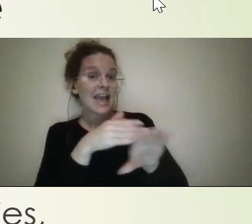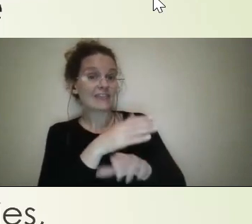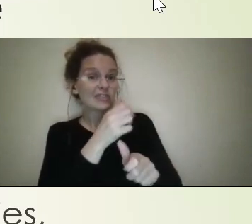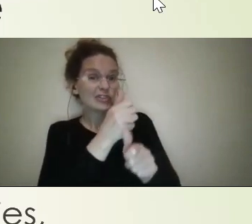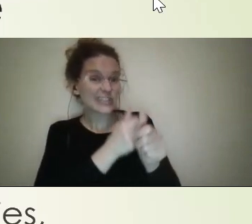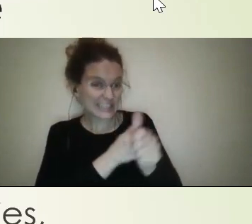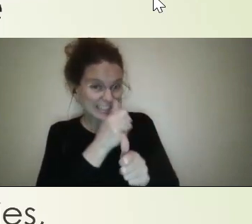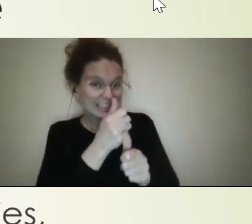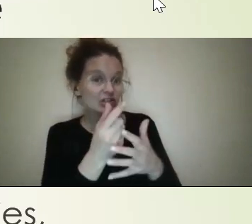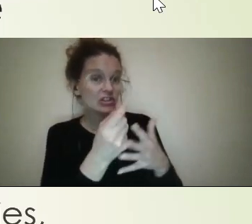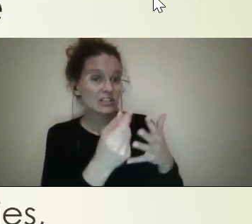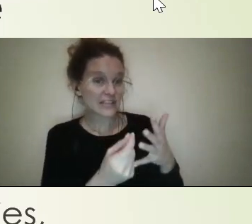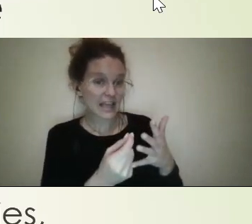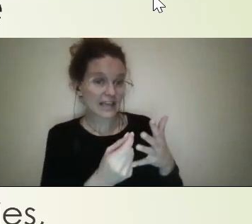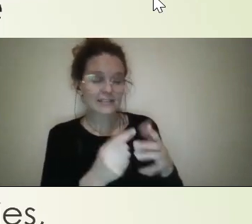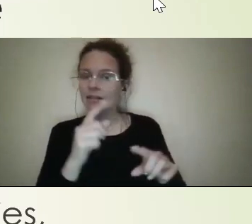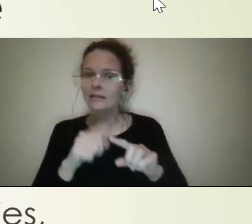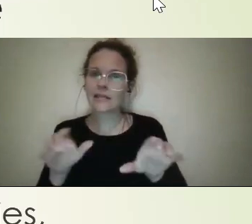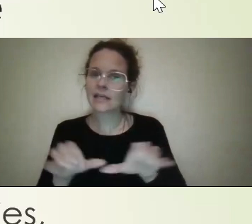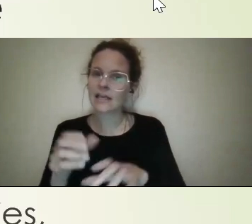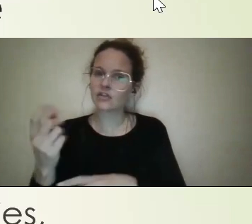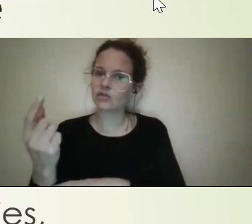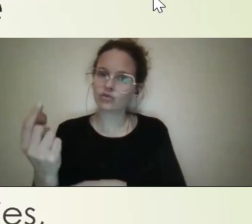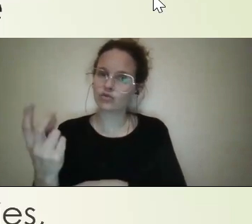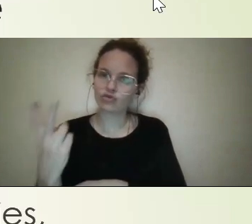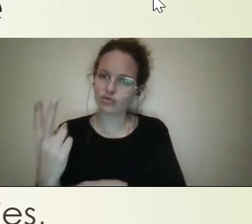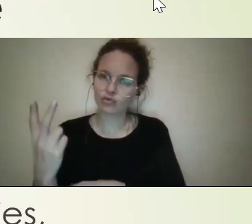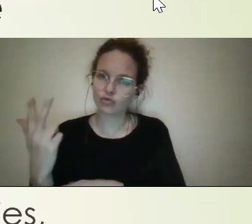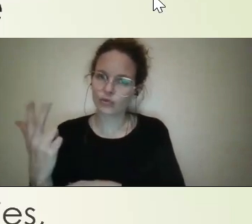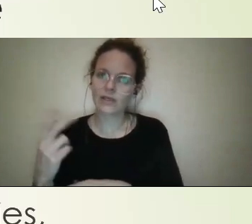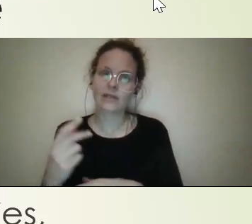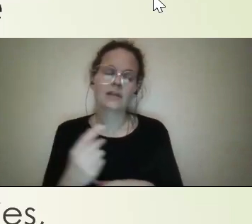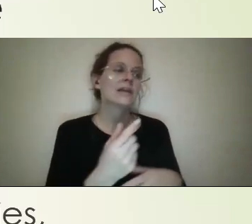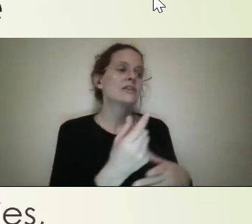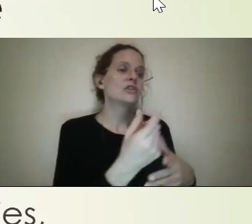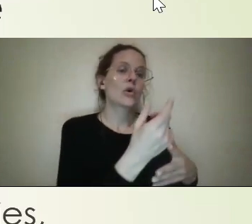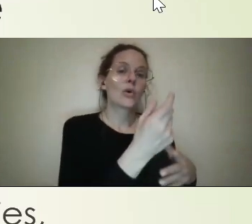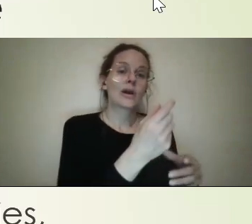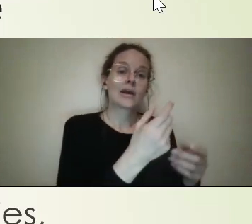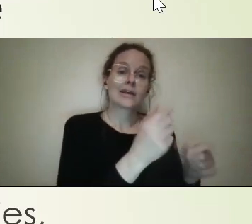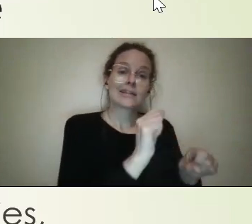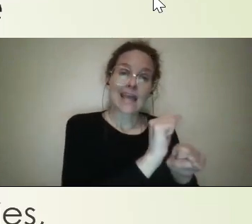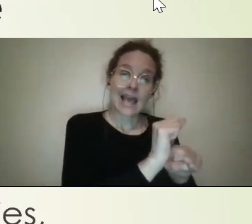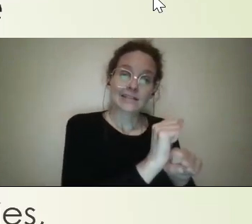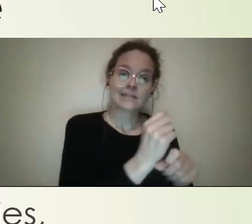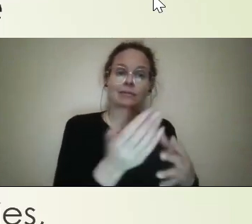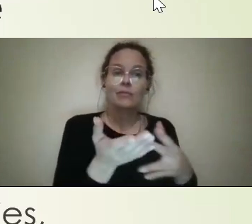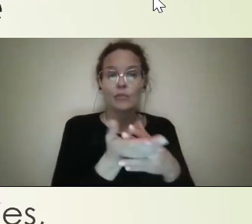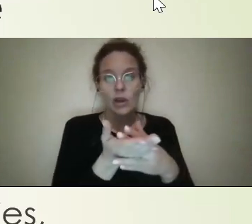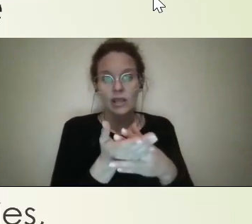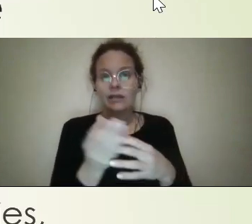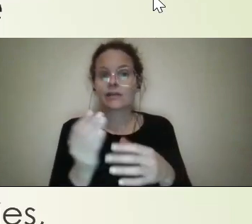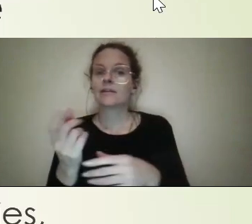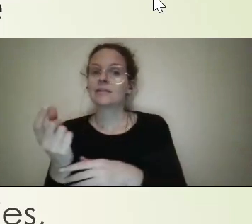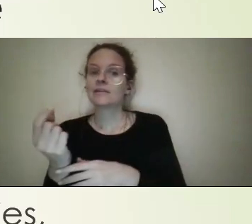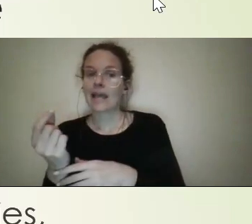they couldn't do two or three tasks, so it would be a task, break, task, break. For example,